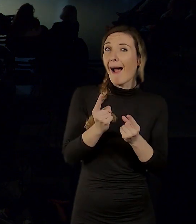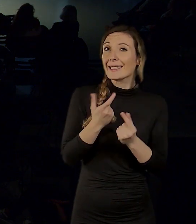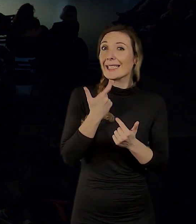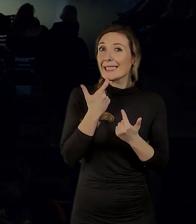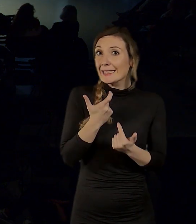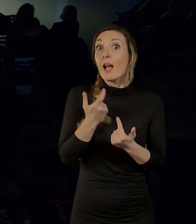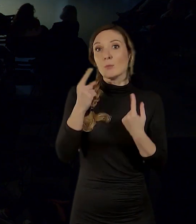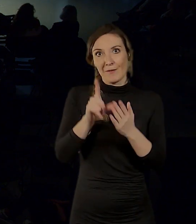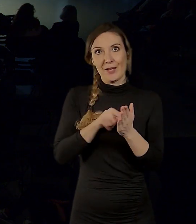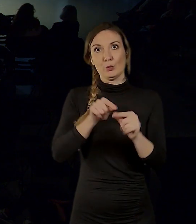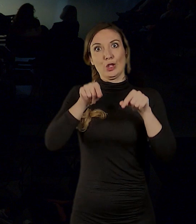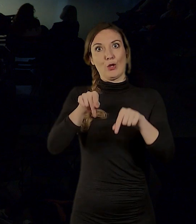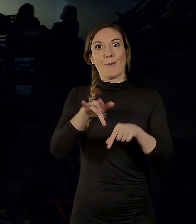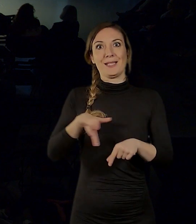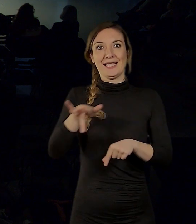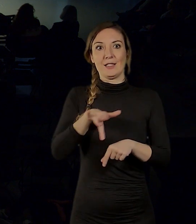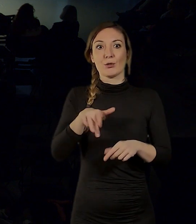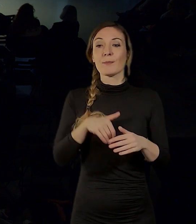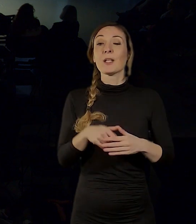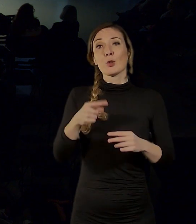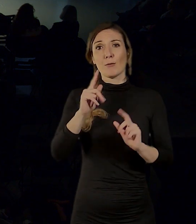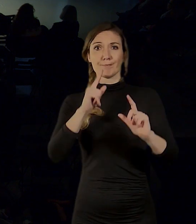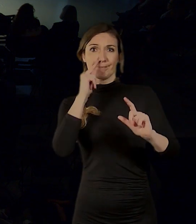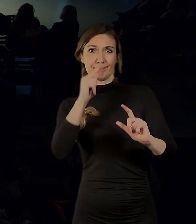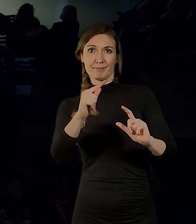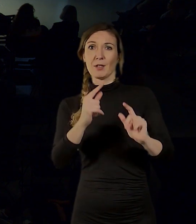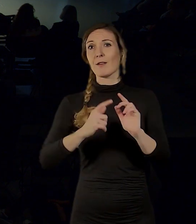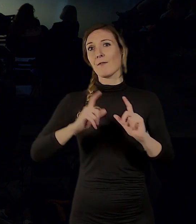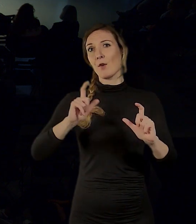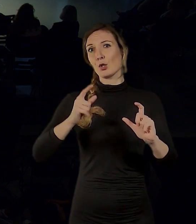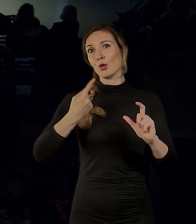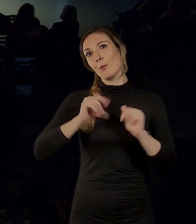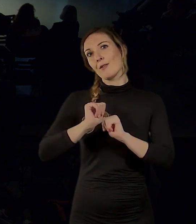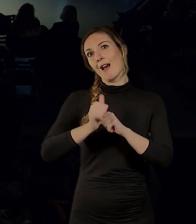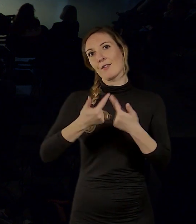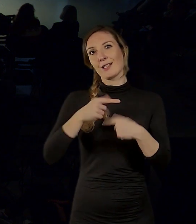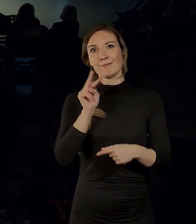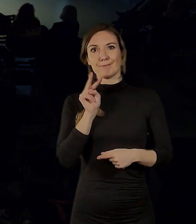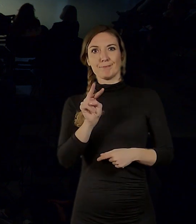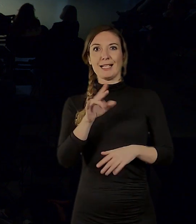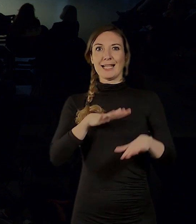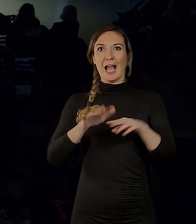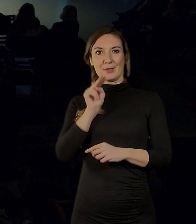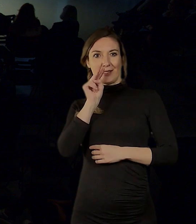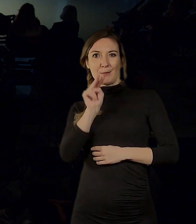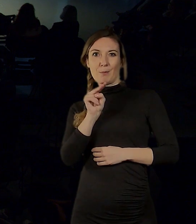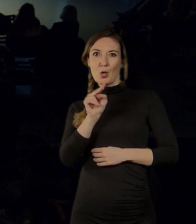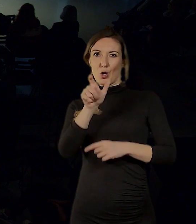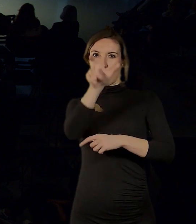some evolution of the project, which was quite significant within the first round of the competition, the second round of the competition and the subsequent completion